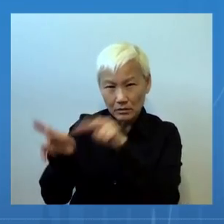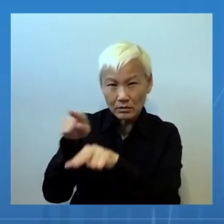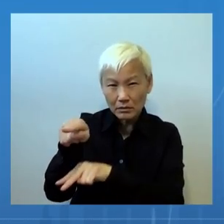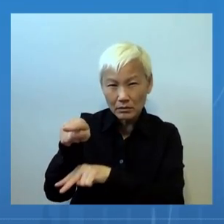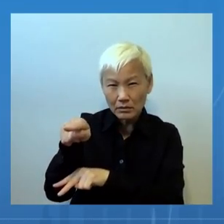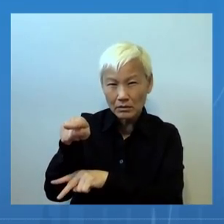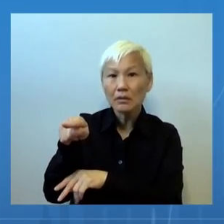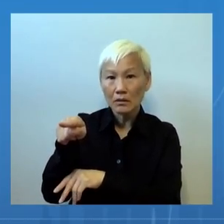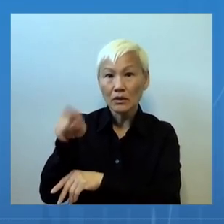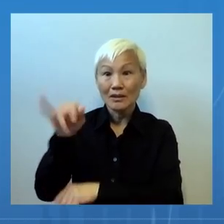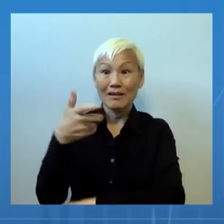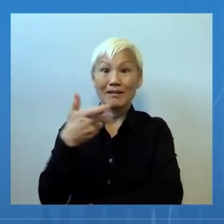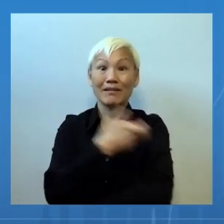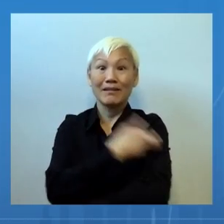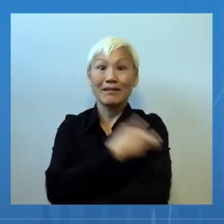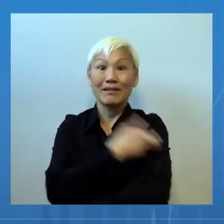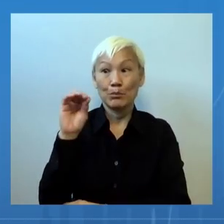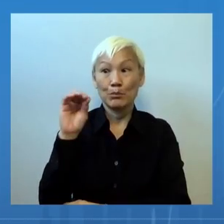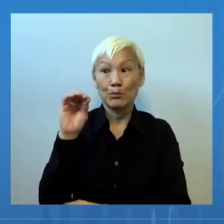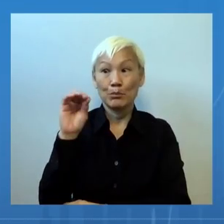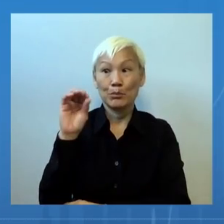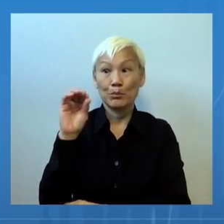goes from 241 to 1,321,